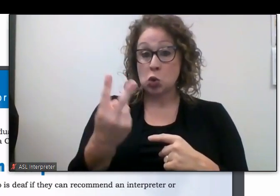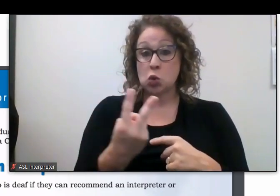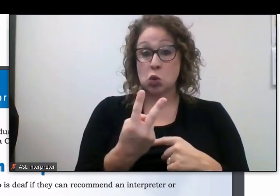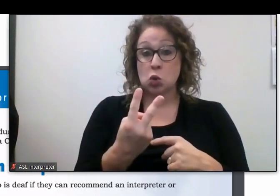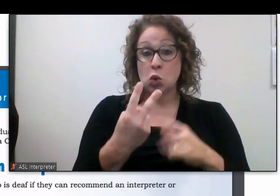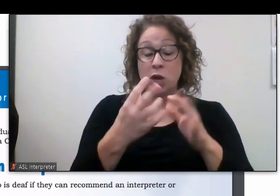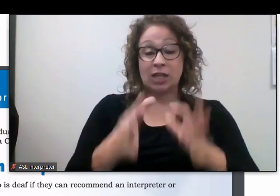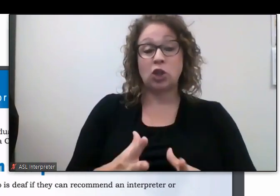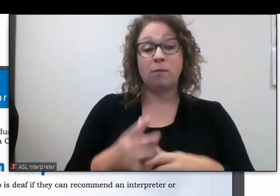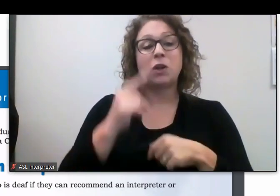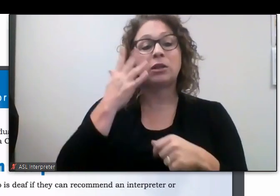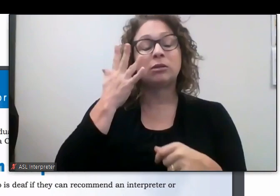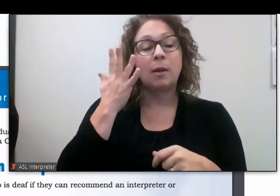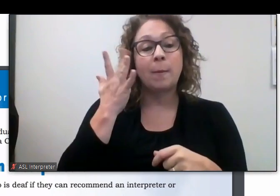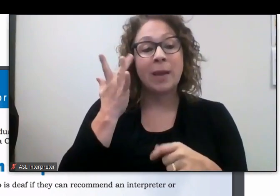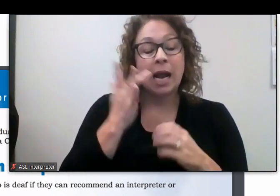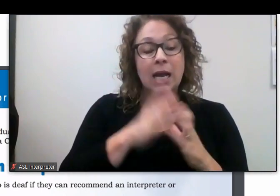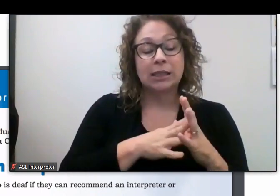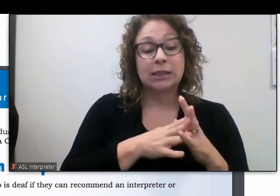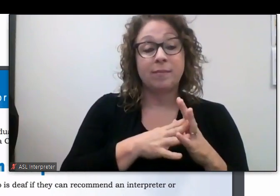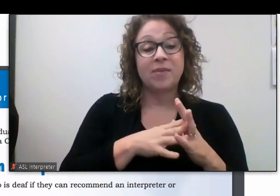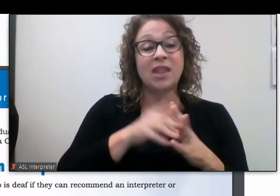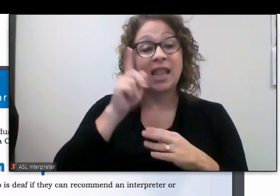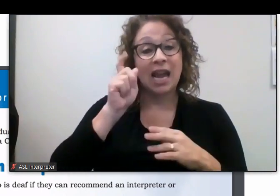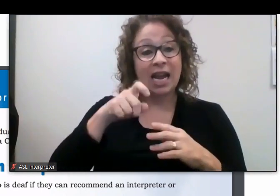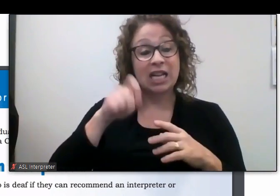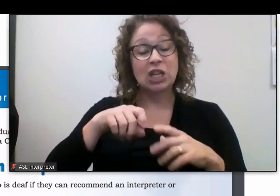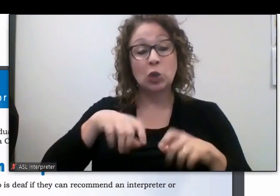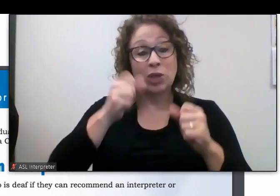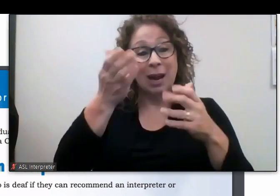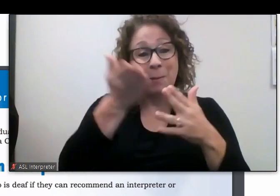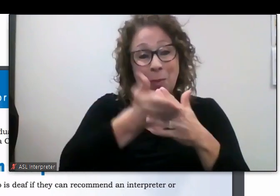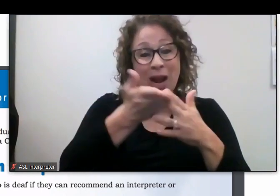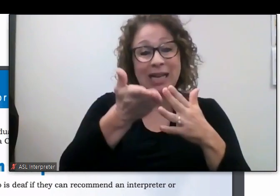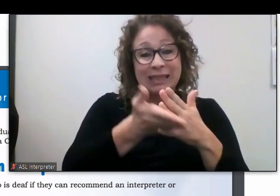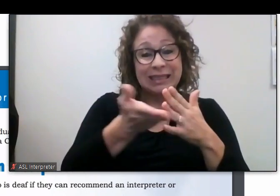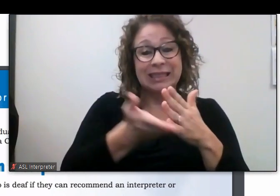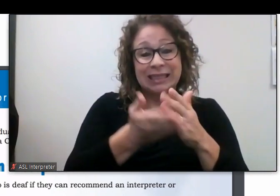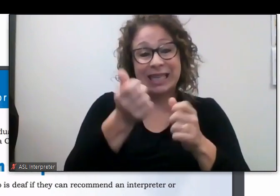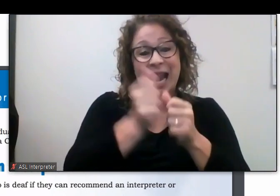because they will need to take break every 15 to 20 minutes